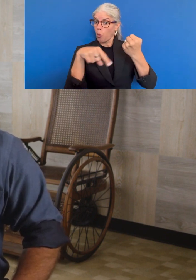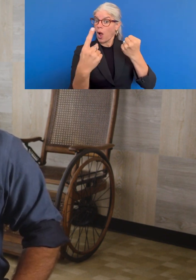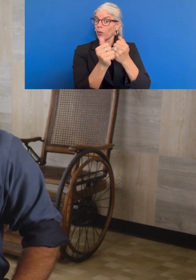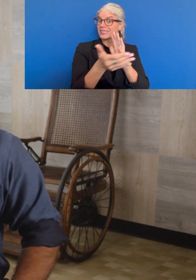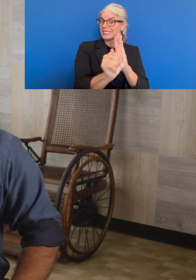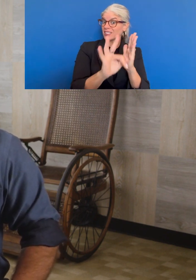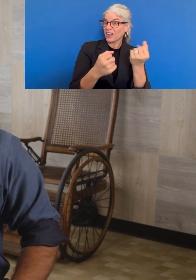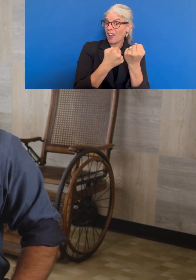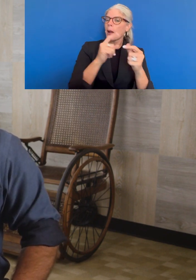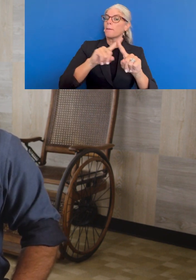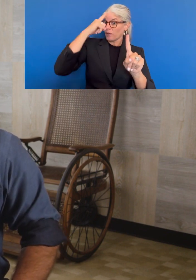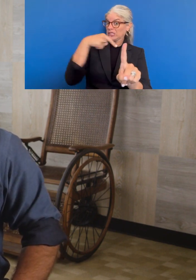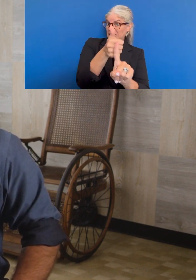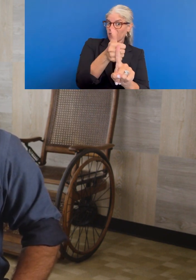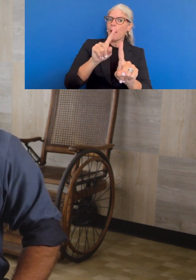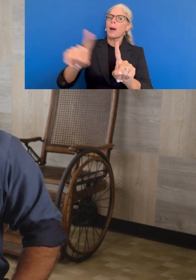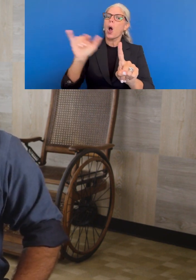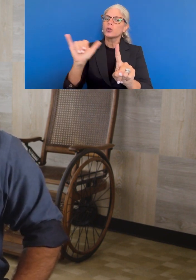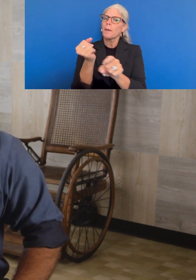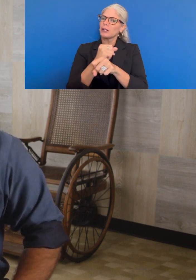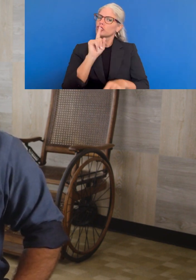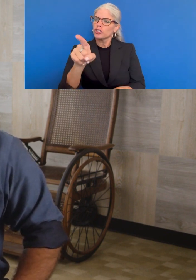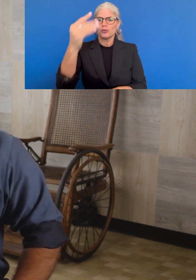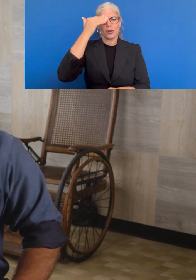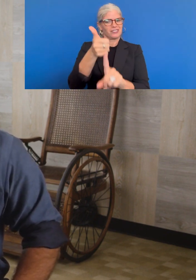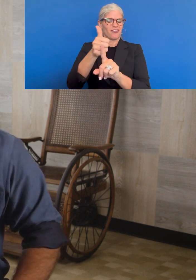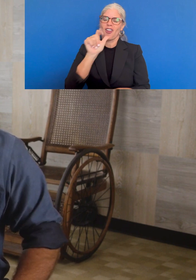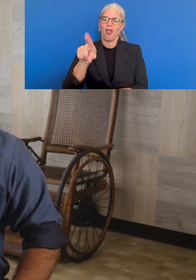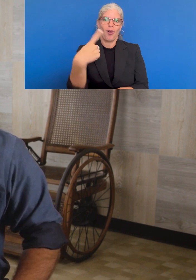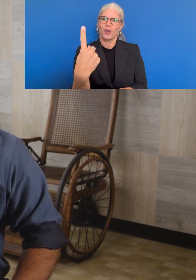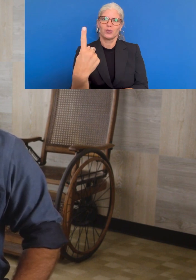to advocate for yourself, but also to reassure you that you're not alone.